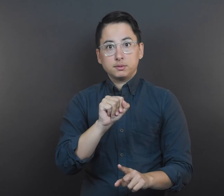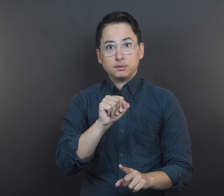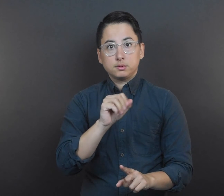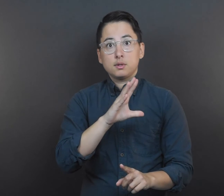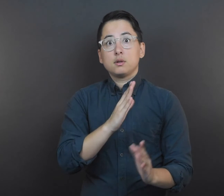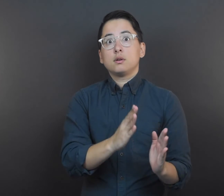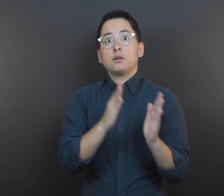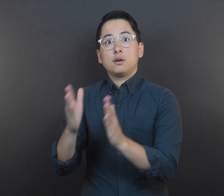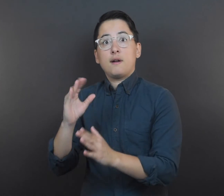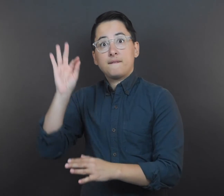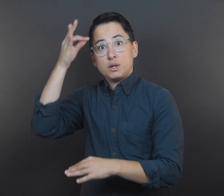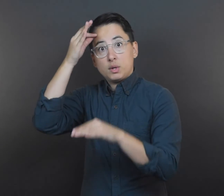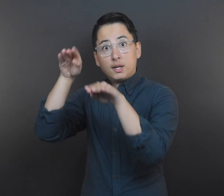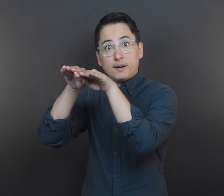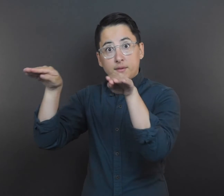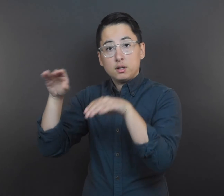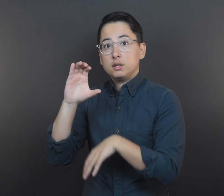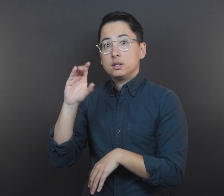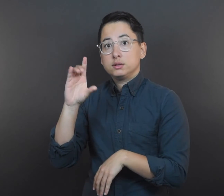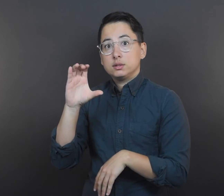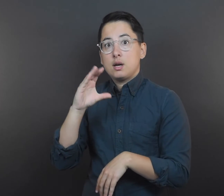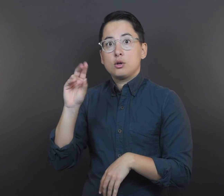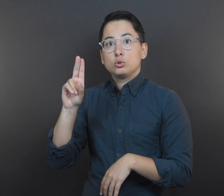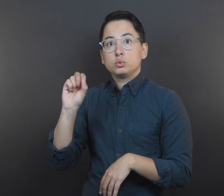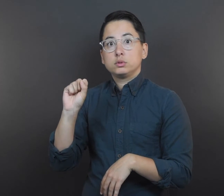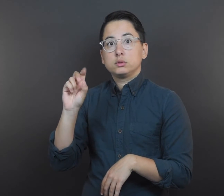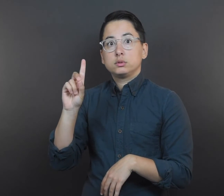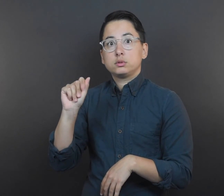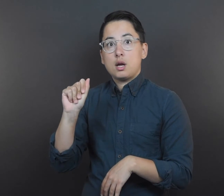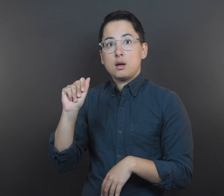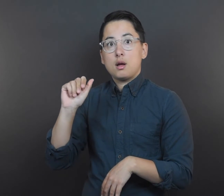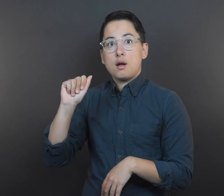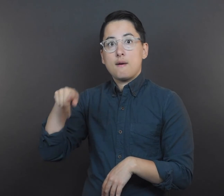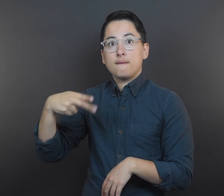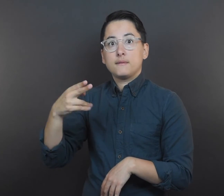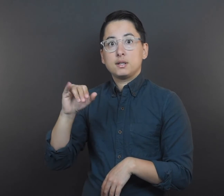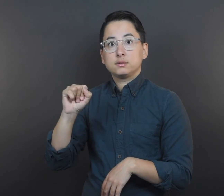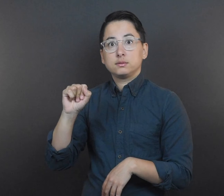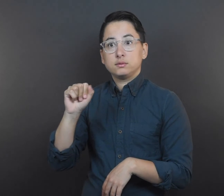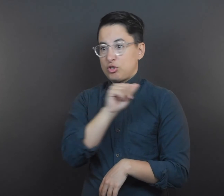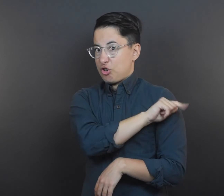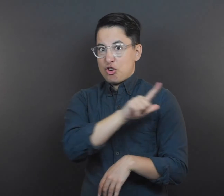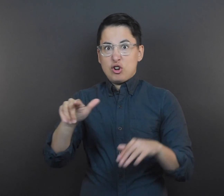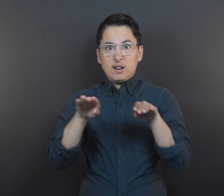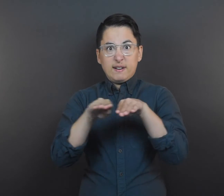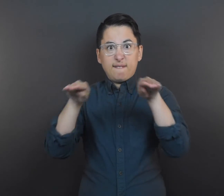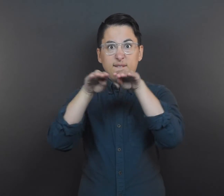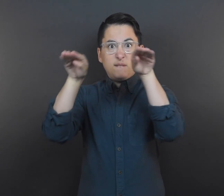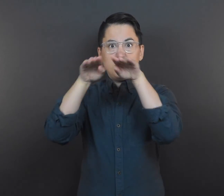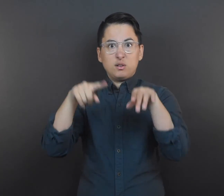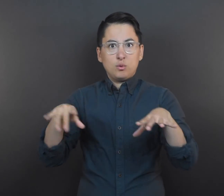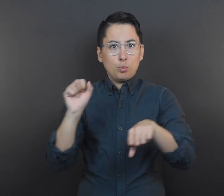and federal level (CDC and USDA-APHIS), all working together to protect the health of